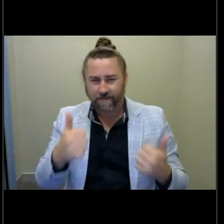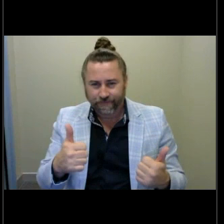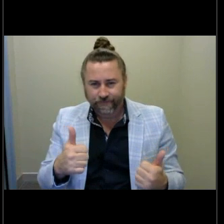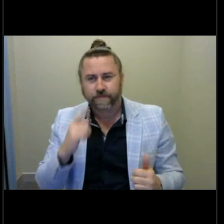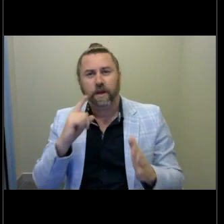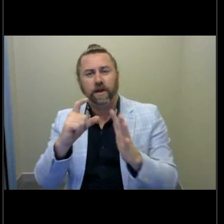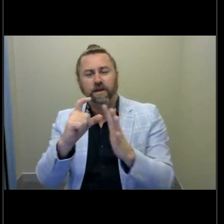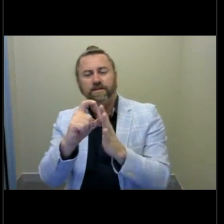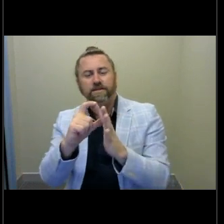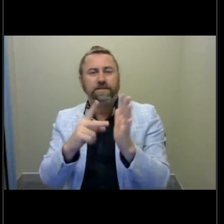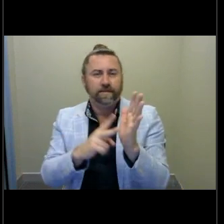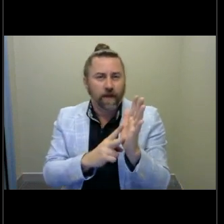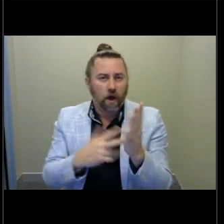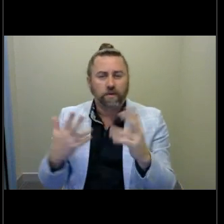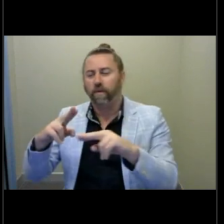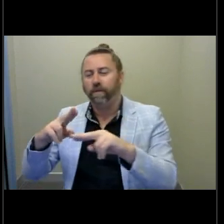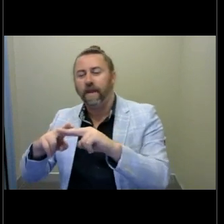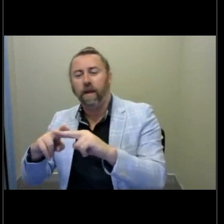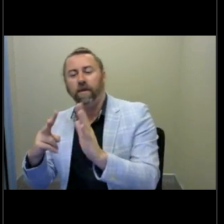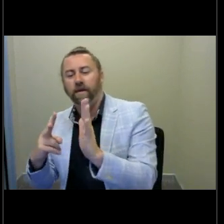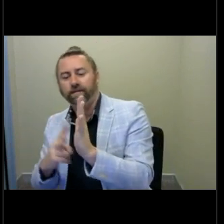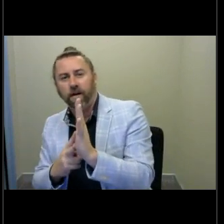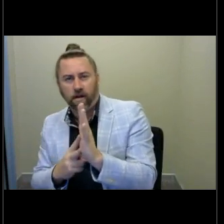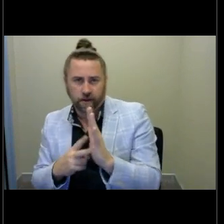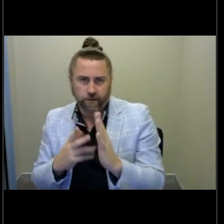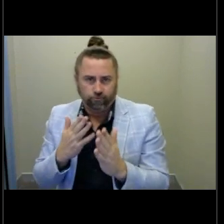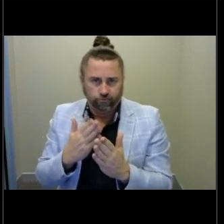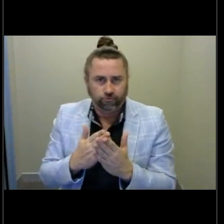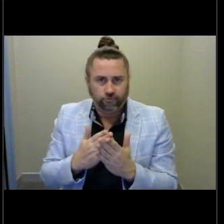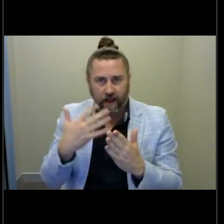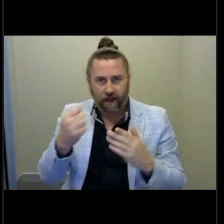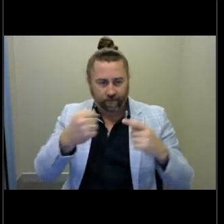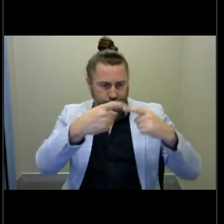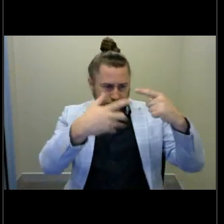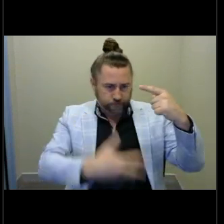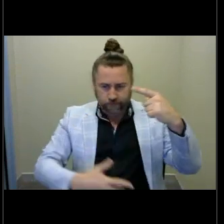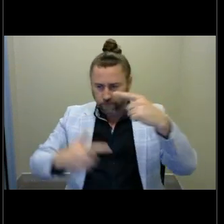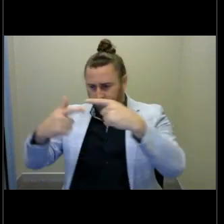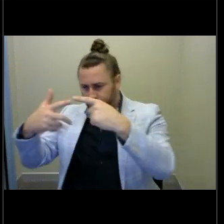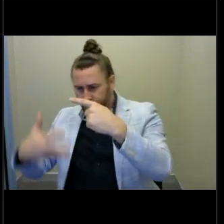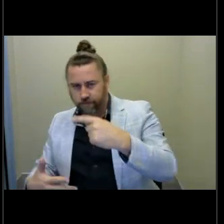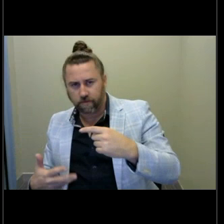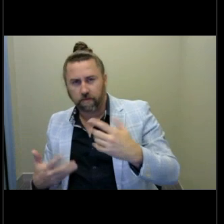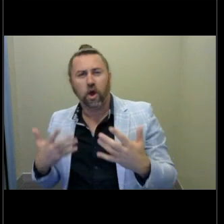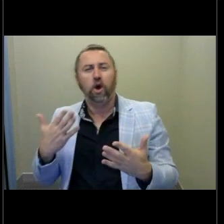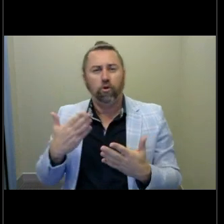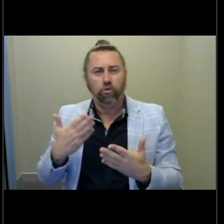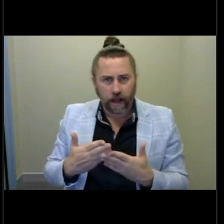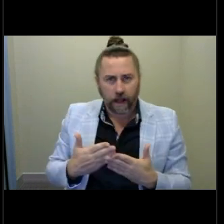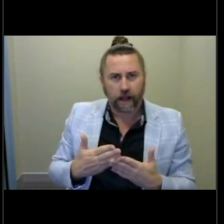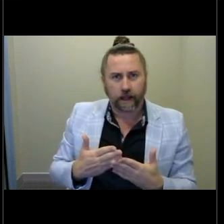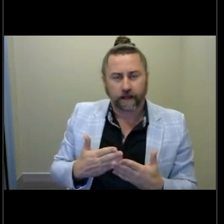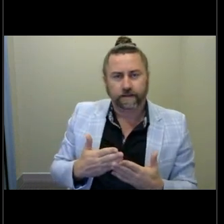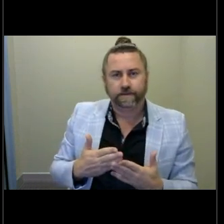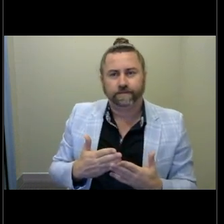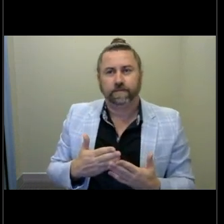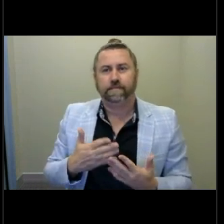is a very broad term but typically it's behaviour from a person that you are or have been in